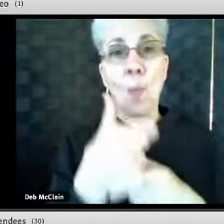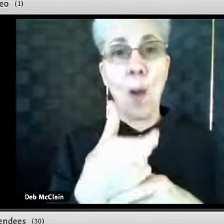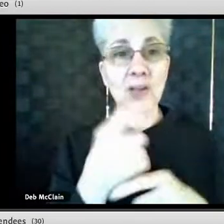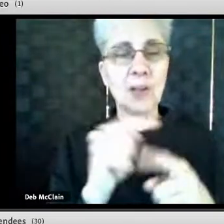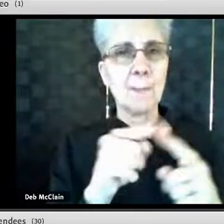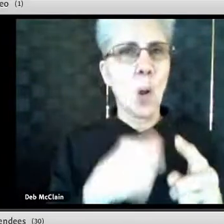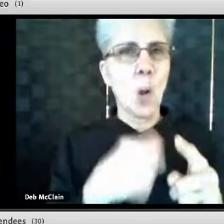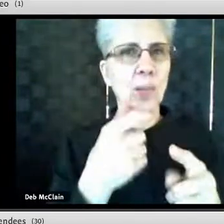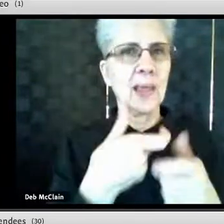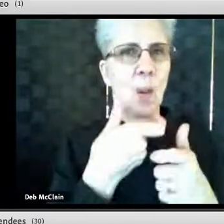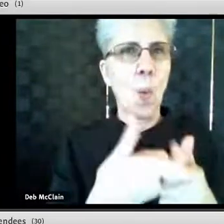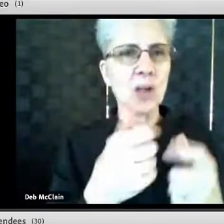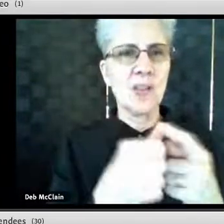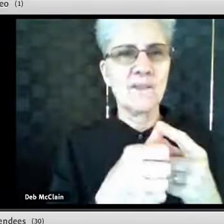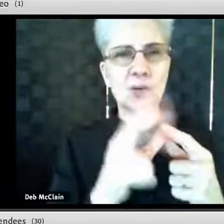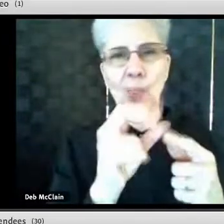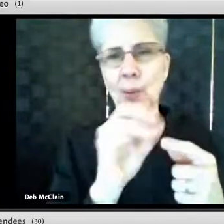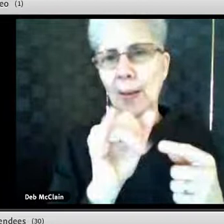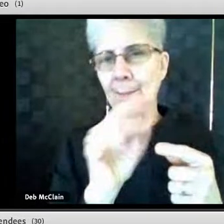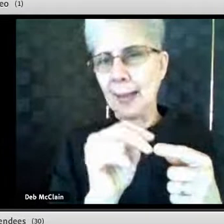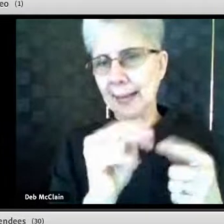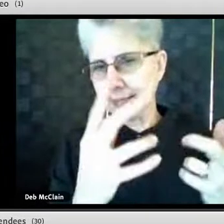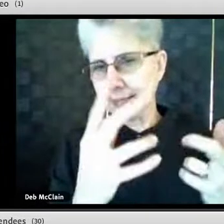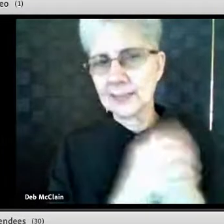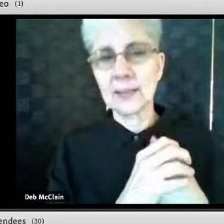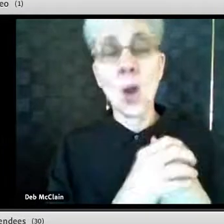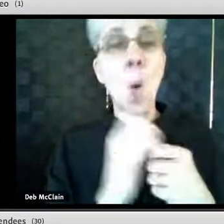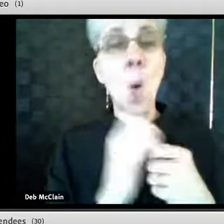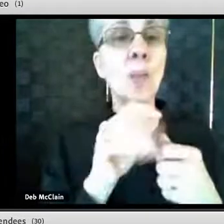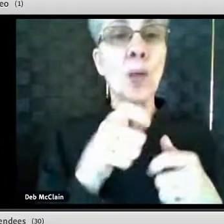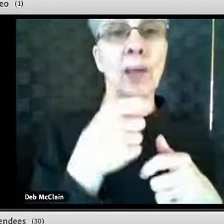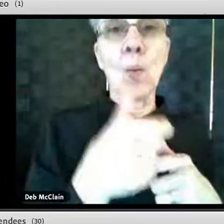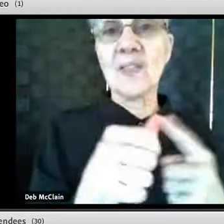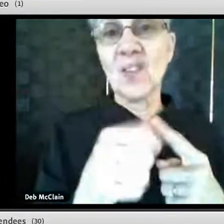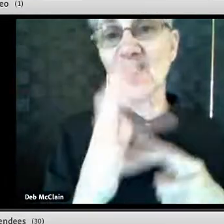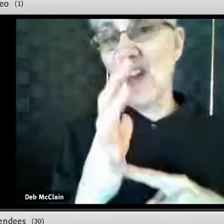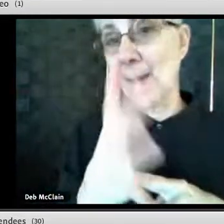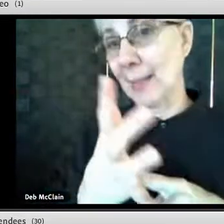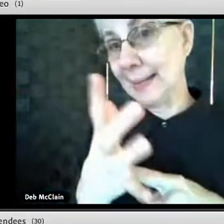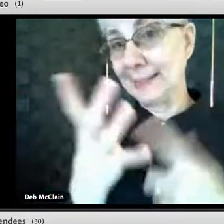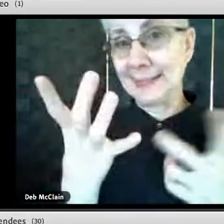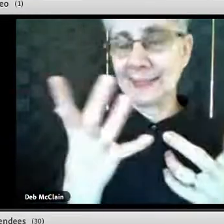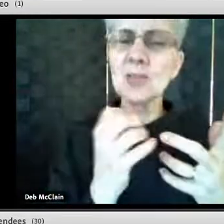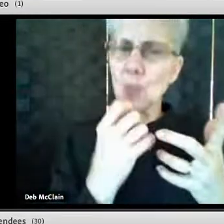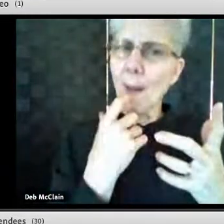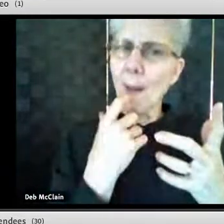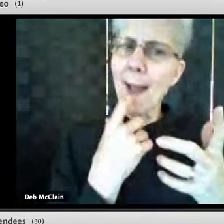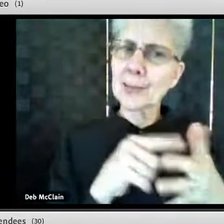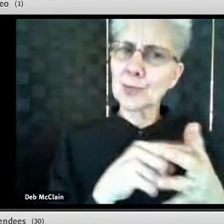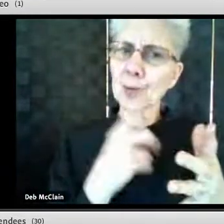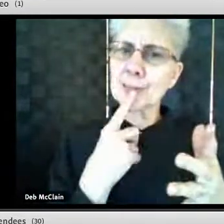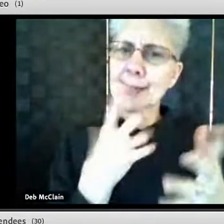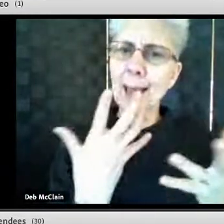I have 53 people who watched it, but they only watched the first 30 minutes of it, or they only watched the first 5 minutes of it,